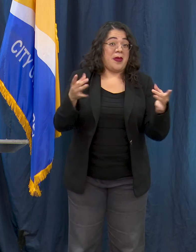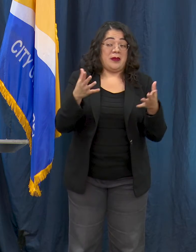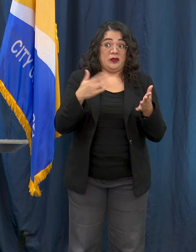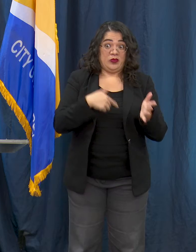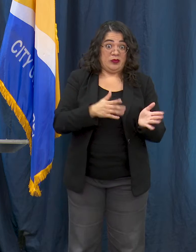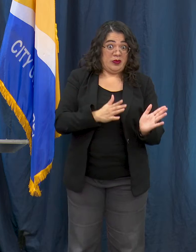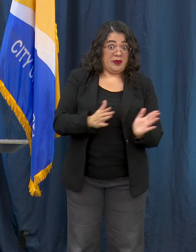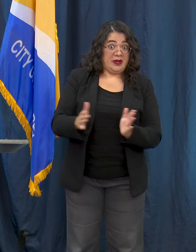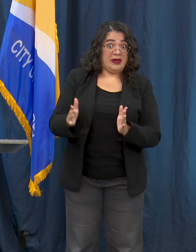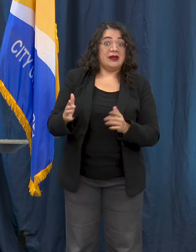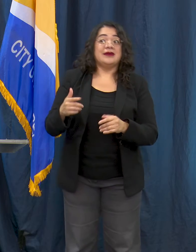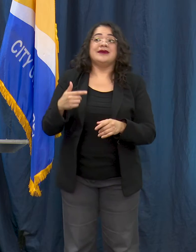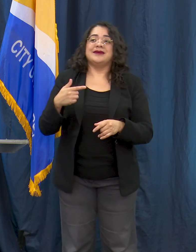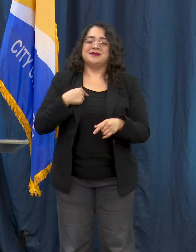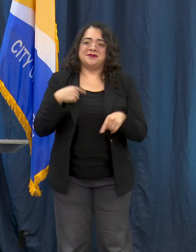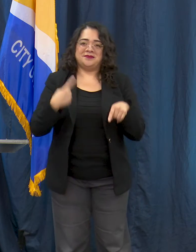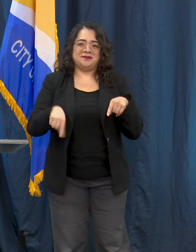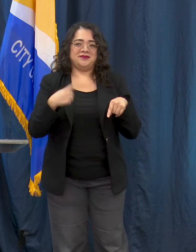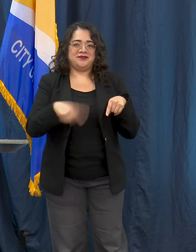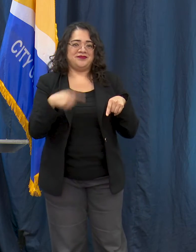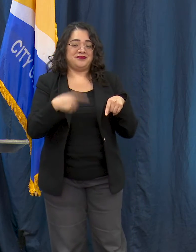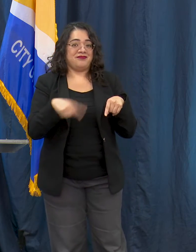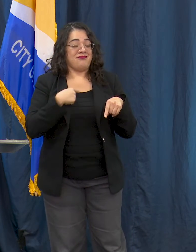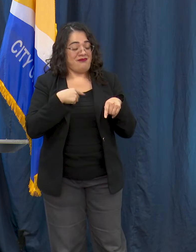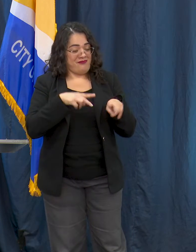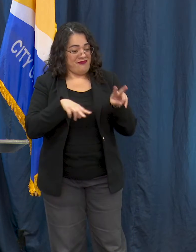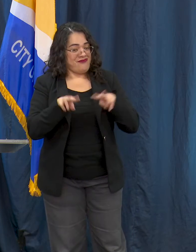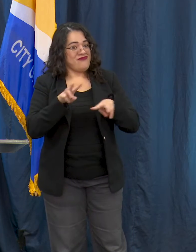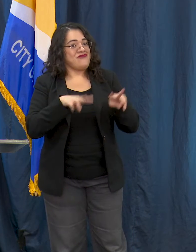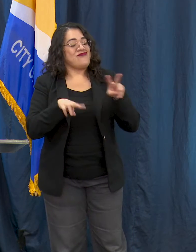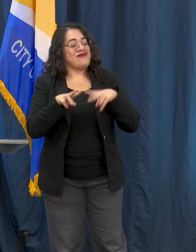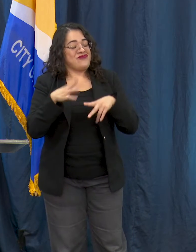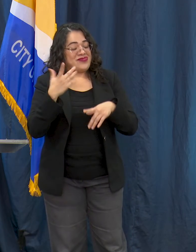Yes, I'm watching the data nervously from the protest, I will tell you that.